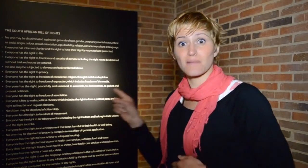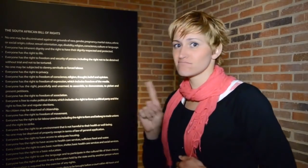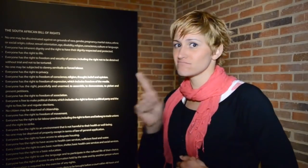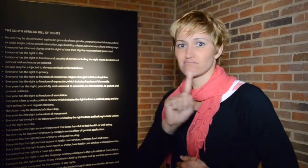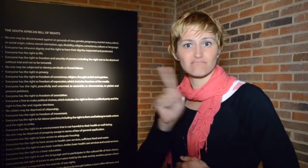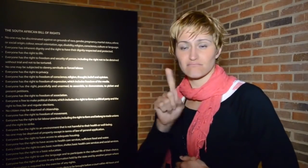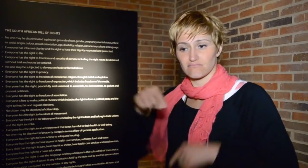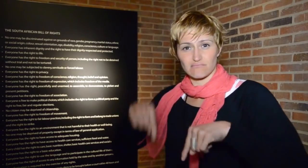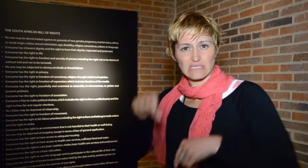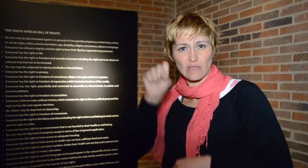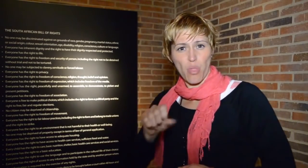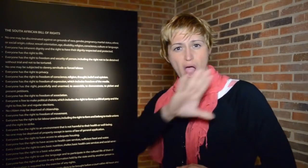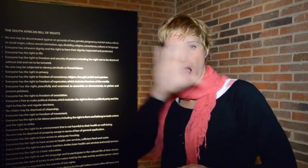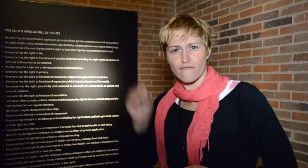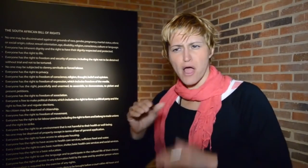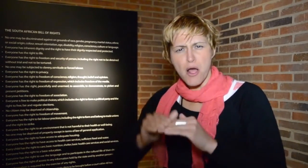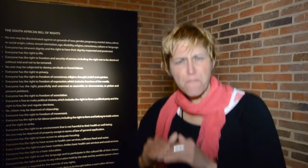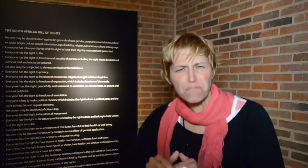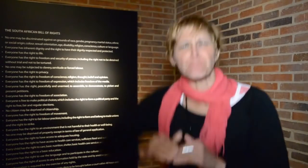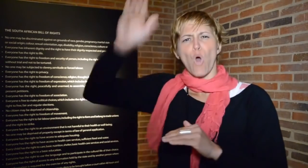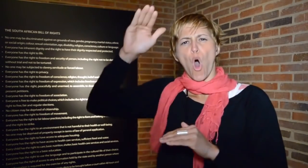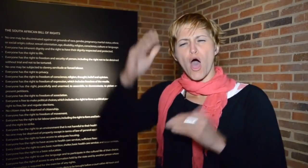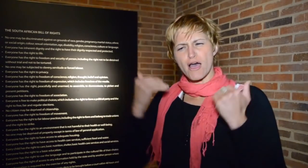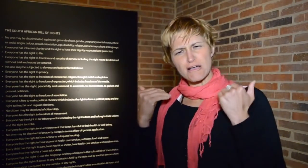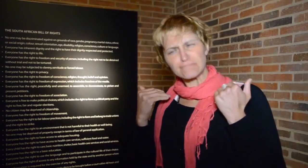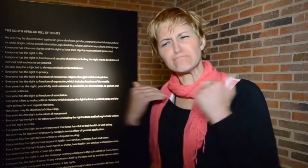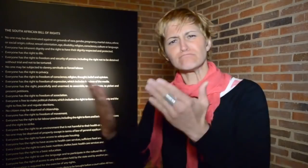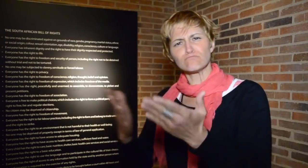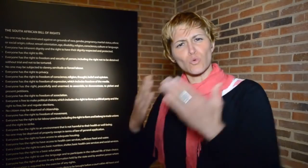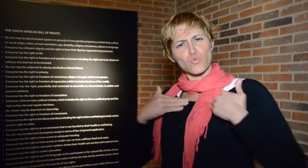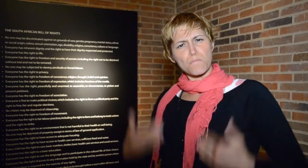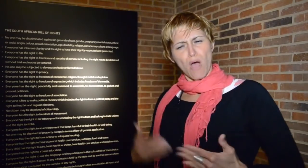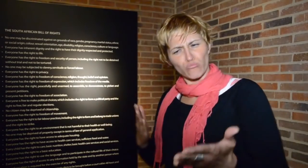After so much dialogue and discussion by the government, a long list of bill of rights